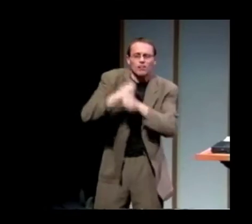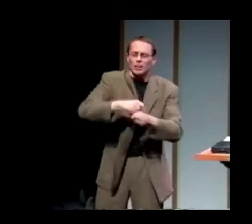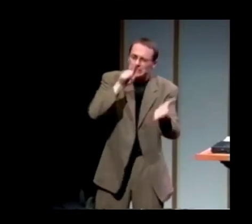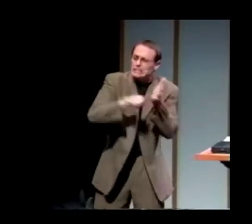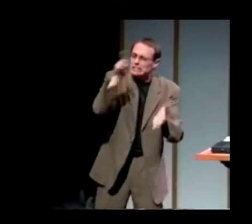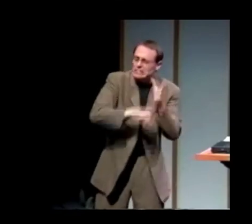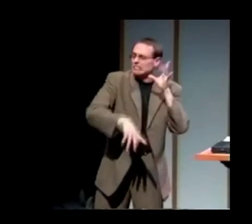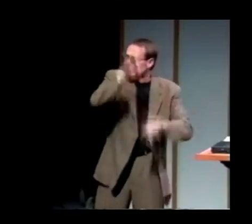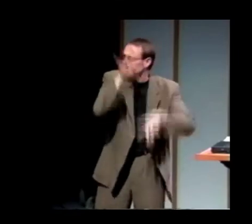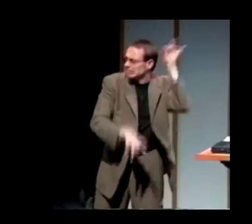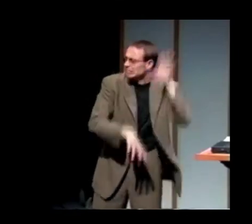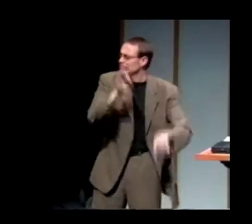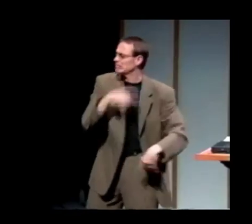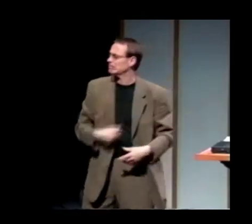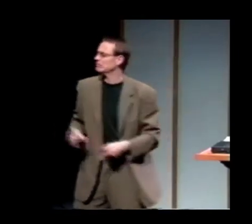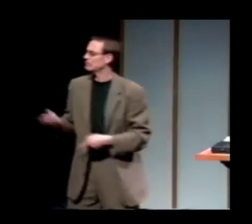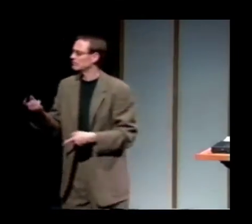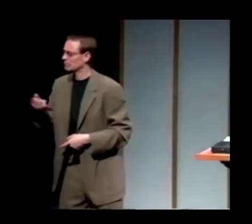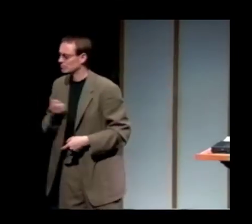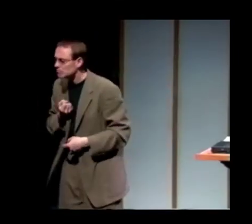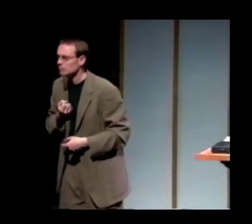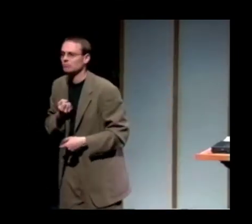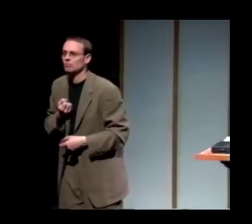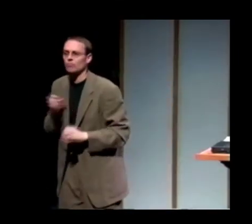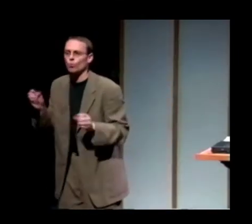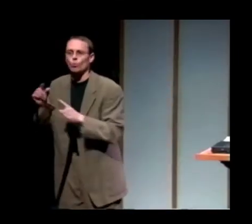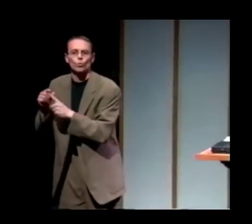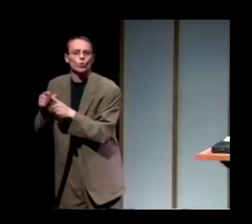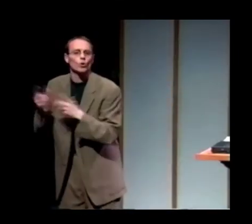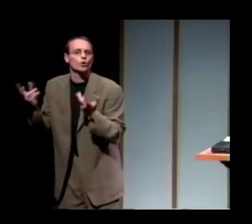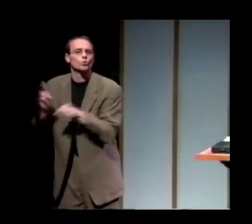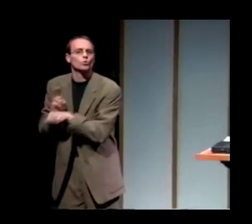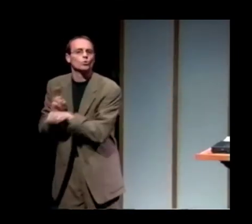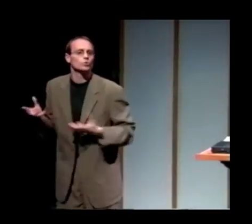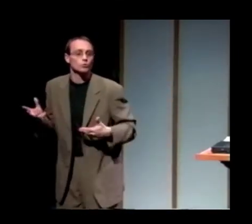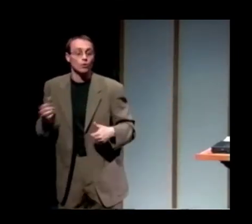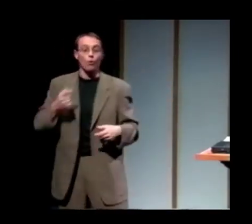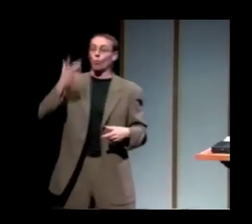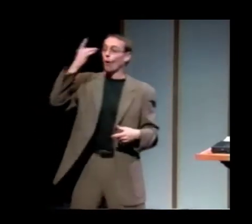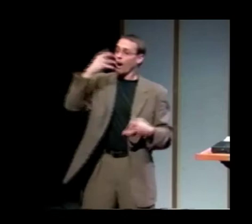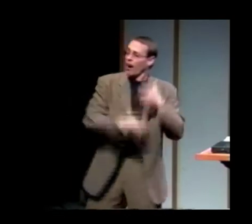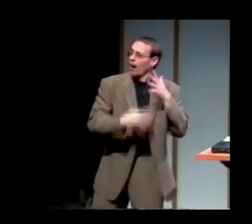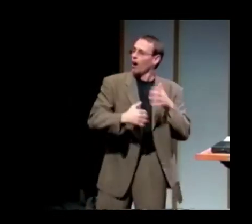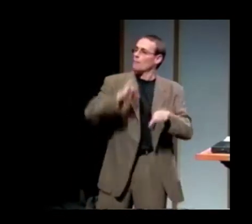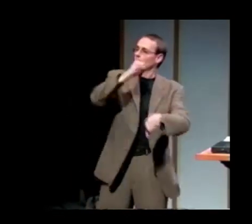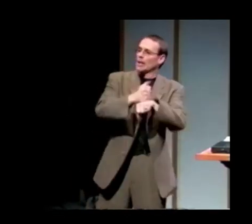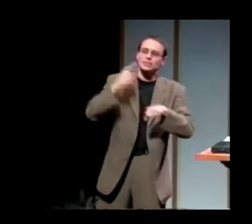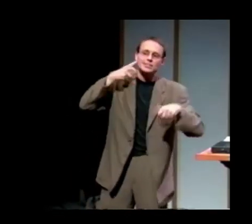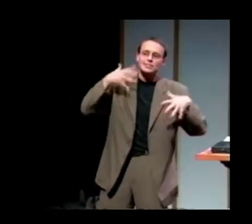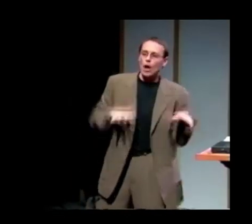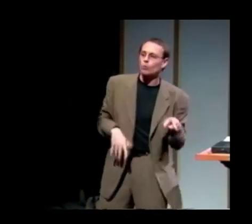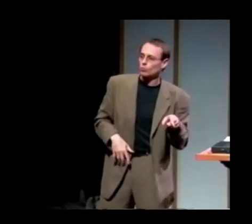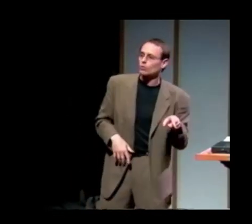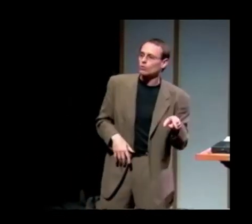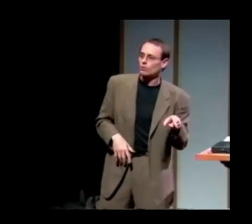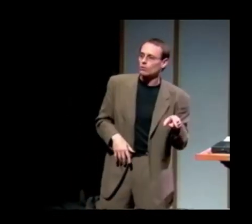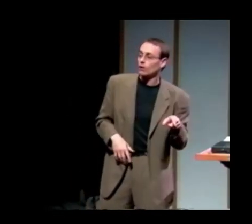AND MANY, MANY YEARS, A LONG HISTORY. YOU CAN FIND A LOT OF INFORMATION ABOUT THAT, BUT ASL DOESN'T USE WORDS.